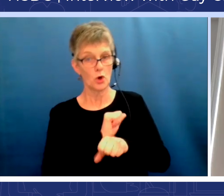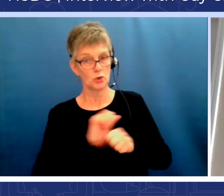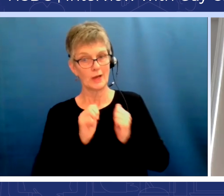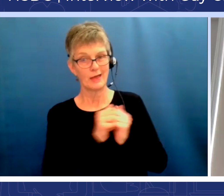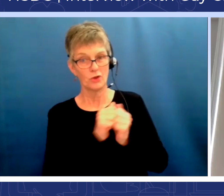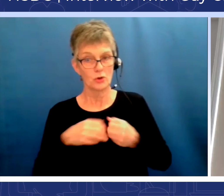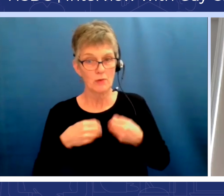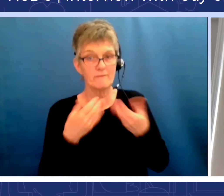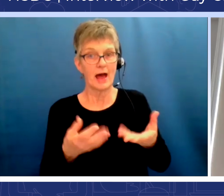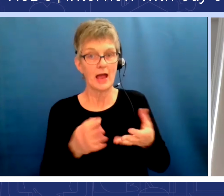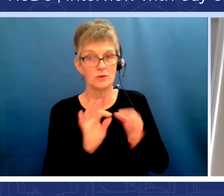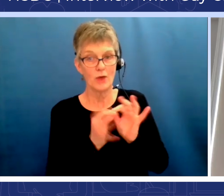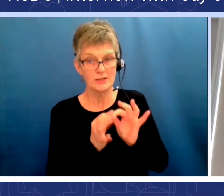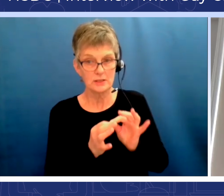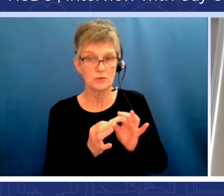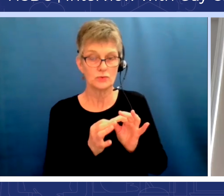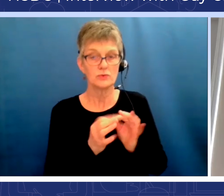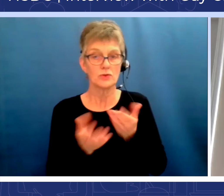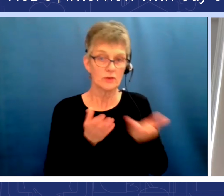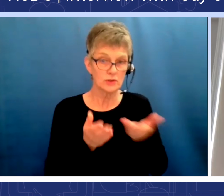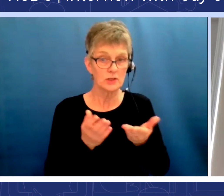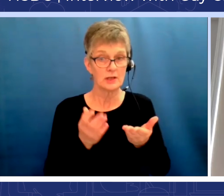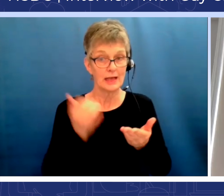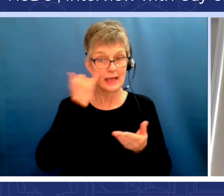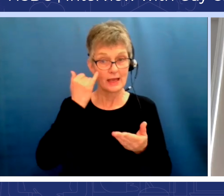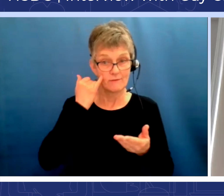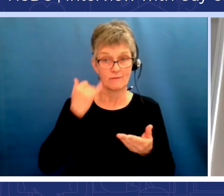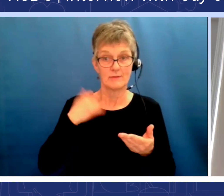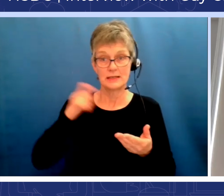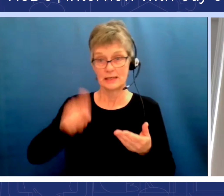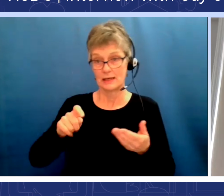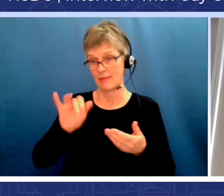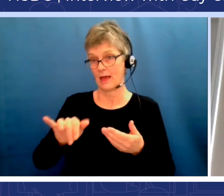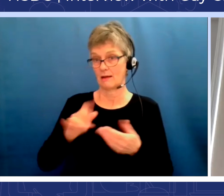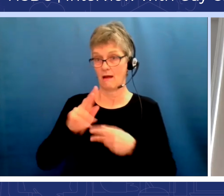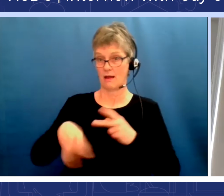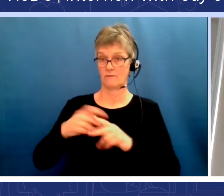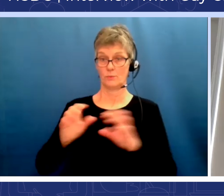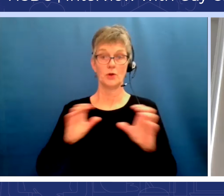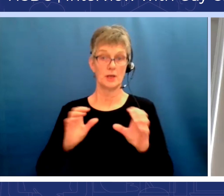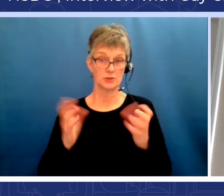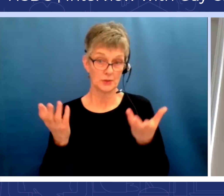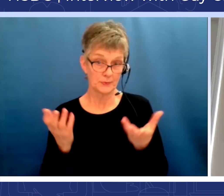to our community members seeking that form of communication. So, our intentions are